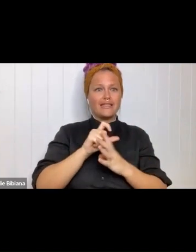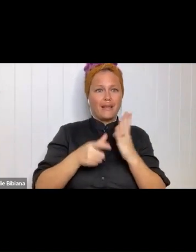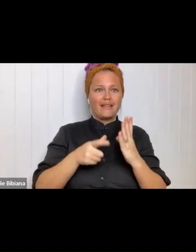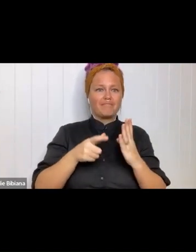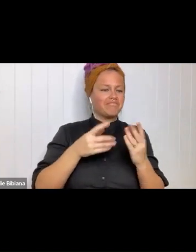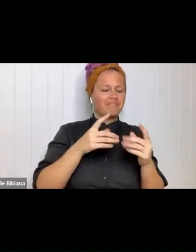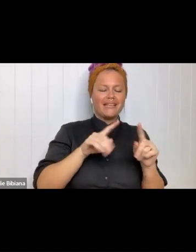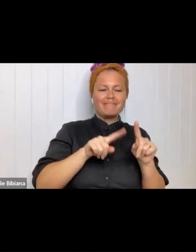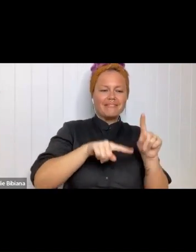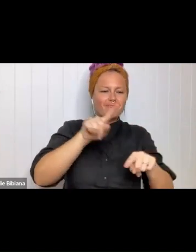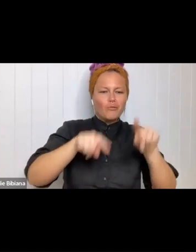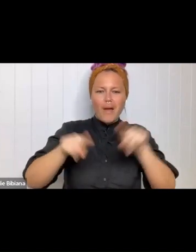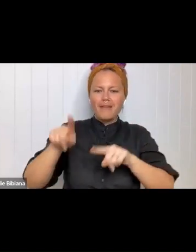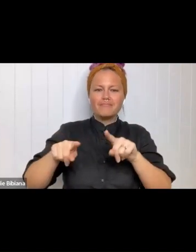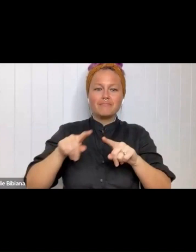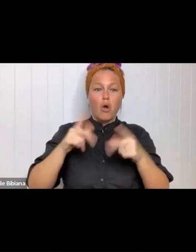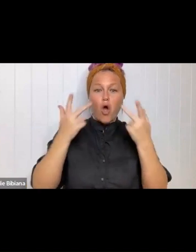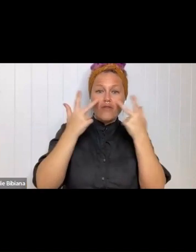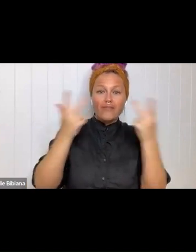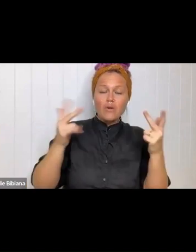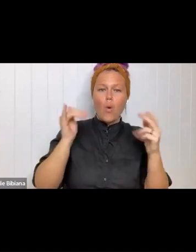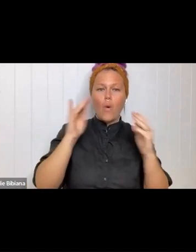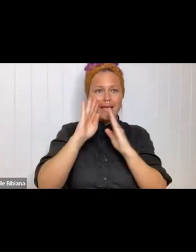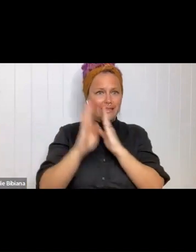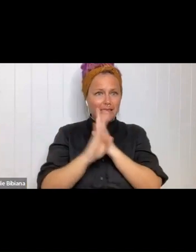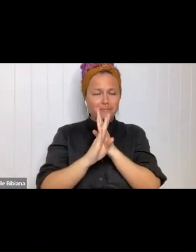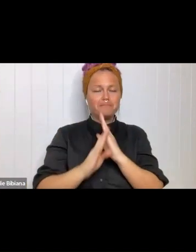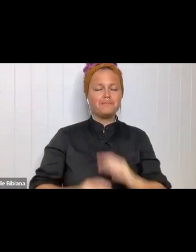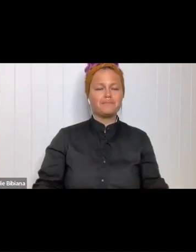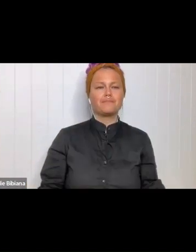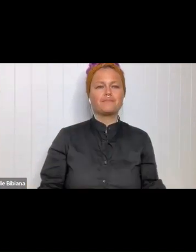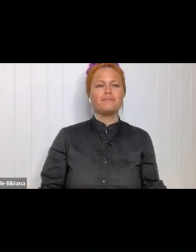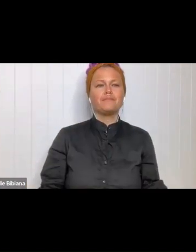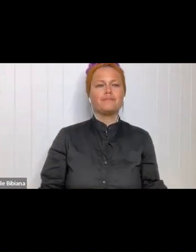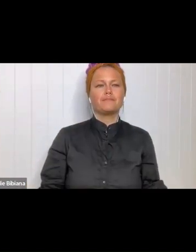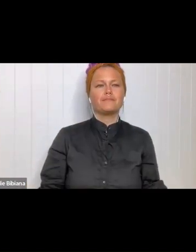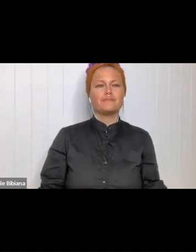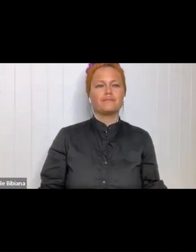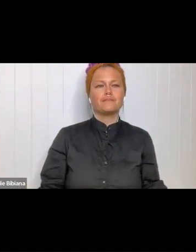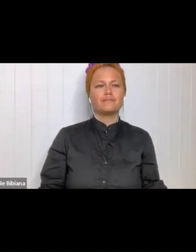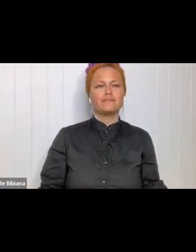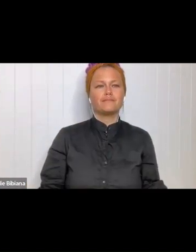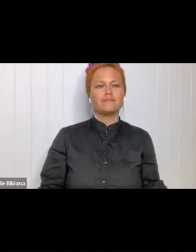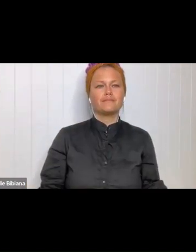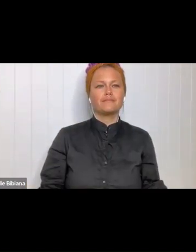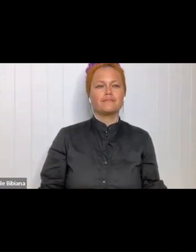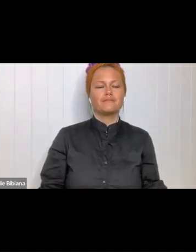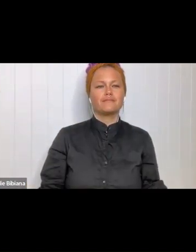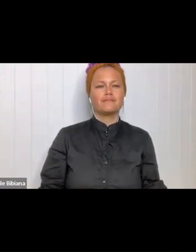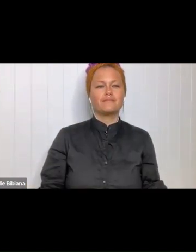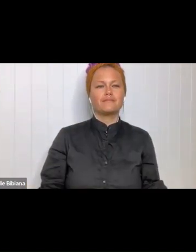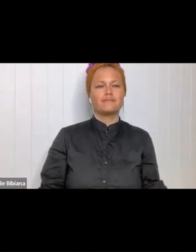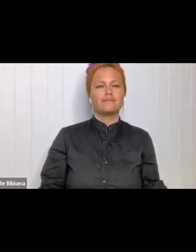form whether that's obvious or evening. But it's, we are we can